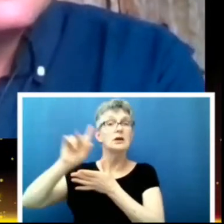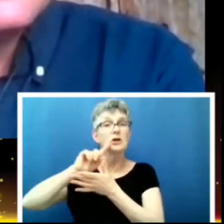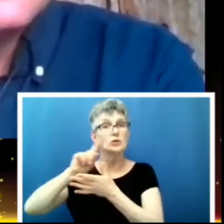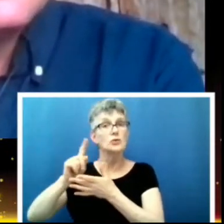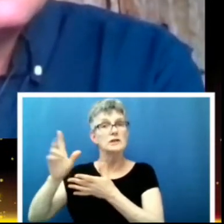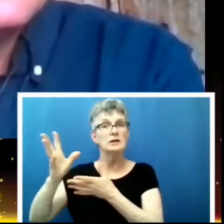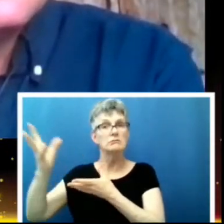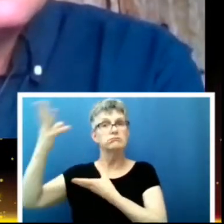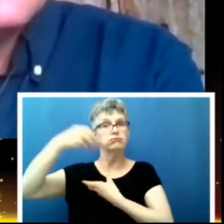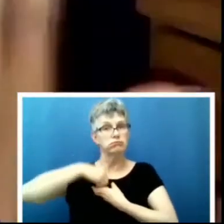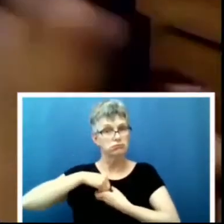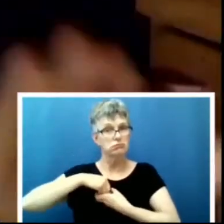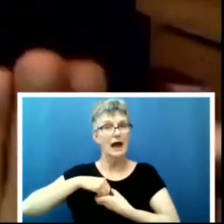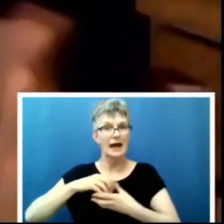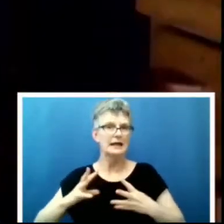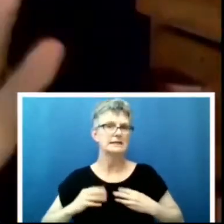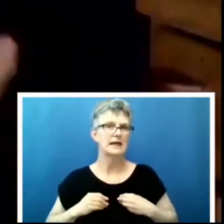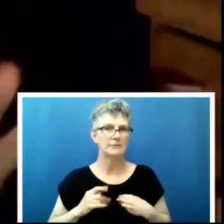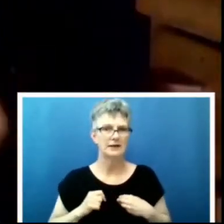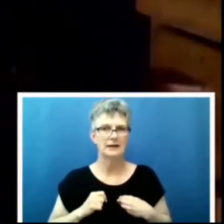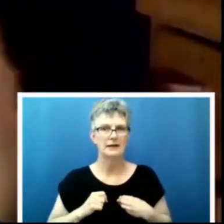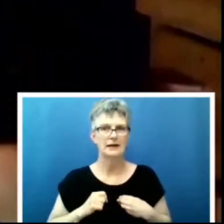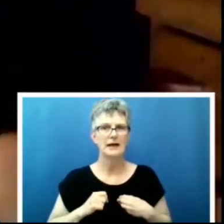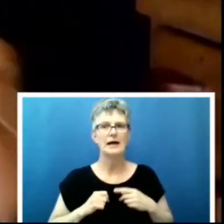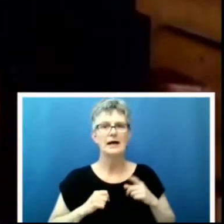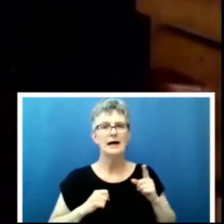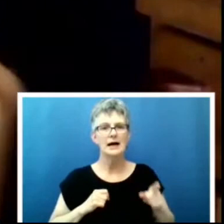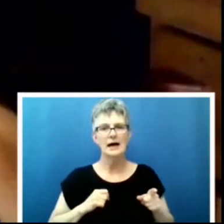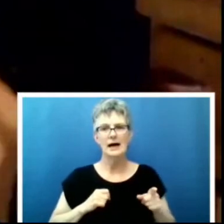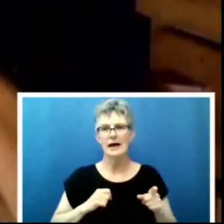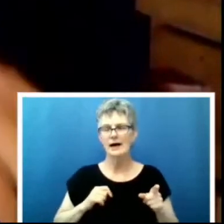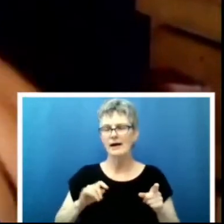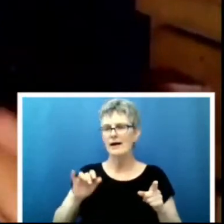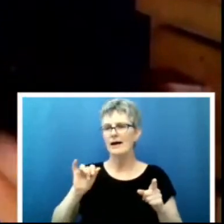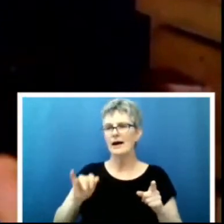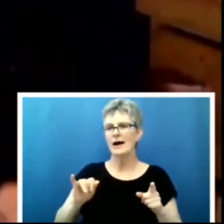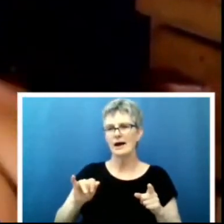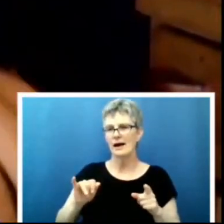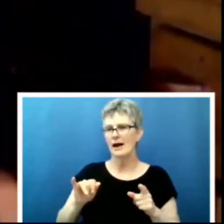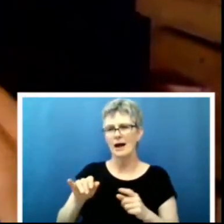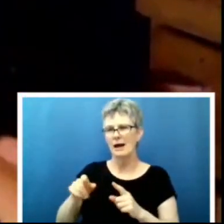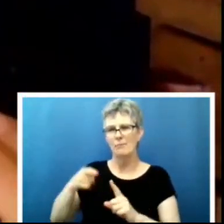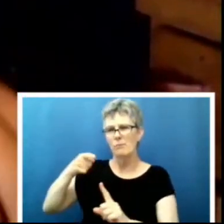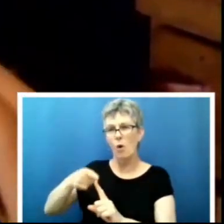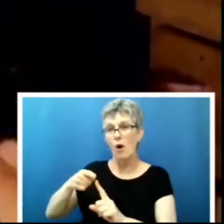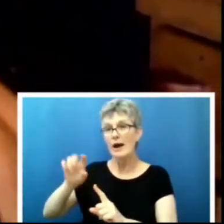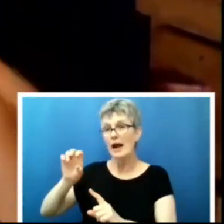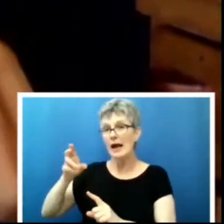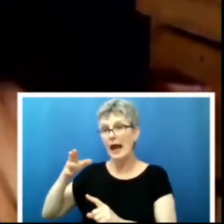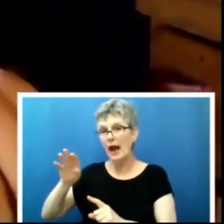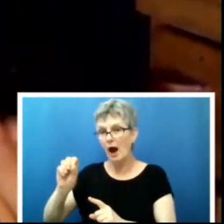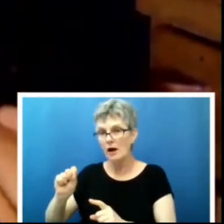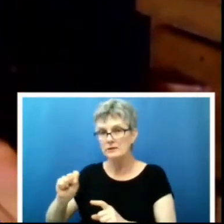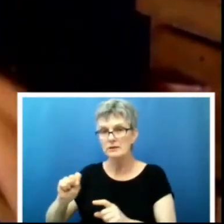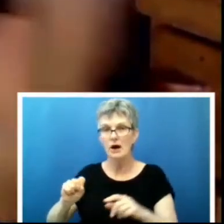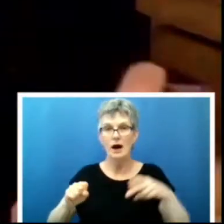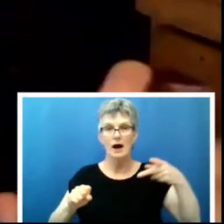I mean peace and chaos don't really exist. I just wanna say that. It's subjective, those are labels that we've put on different body sensations, and thoughts, and emotions, period.